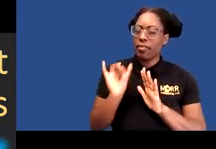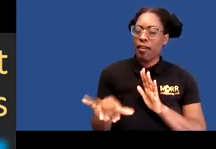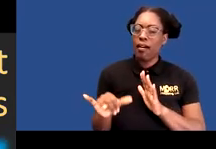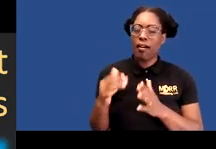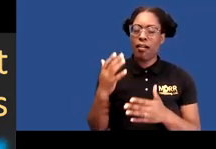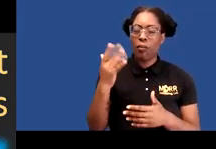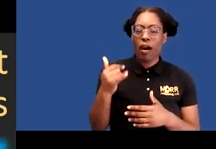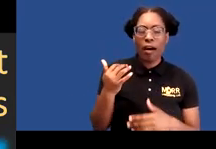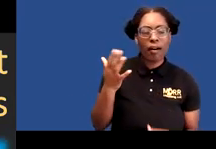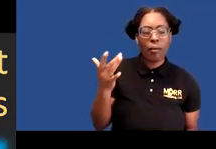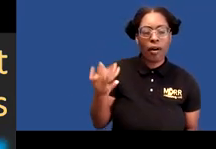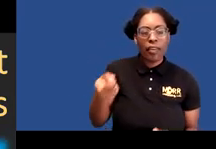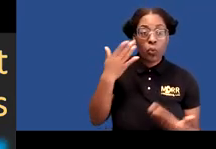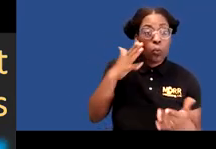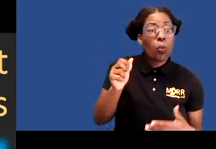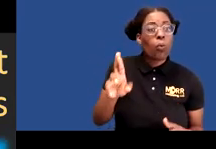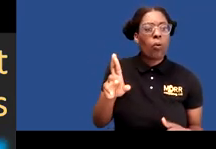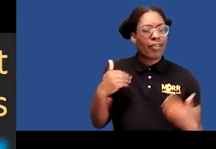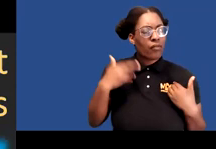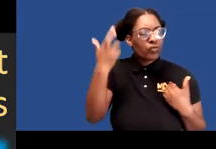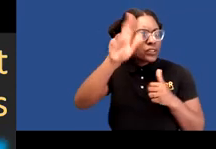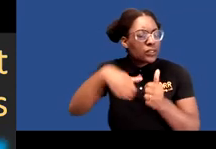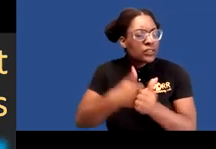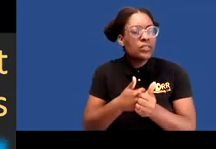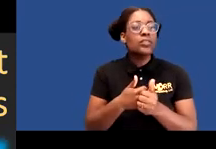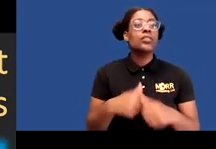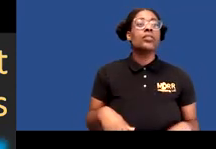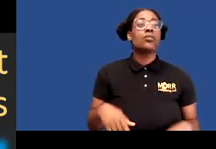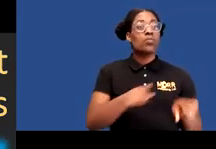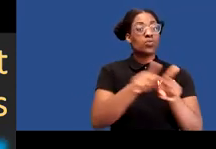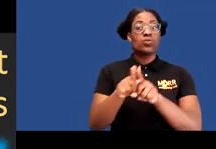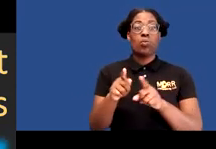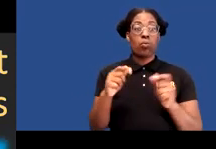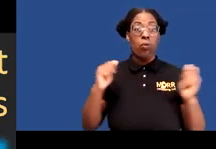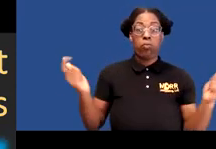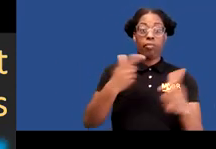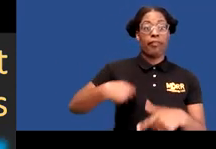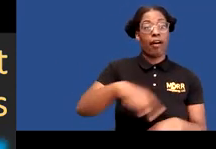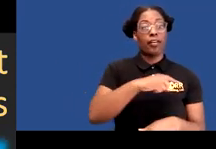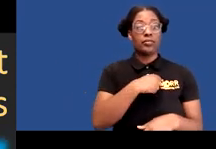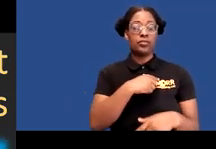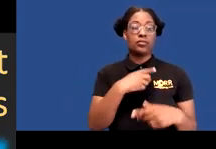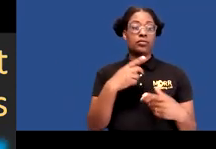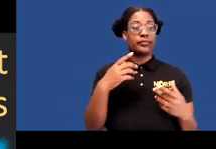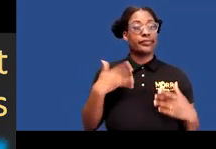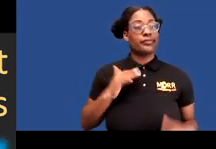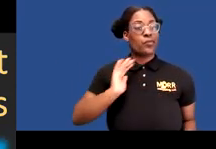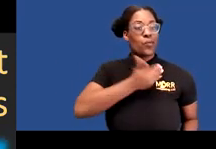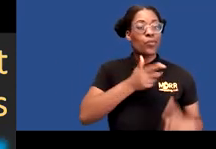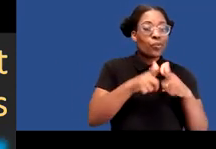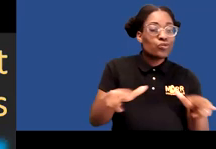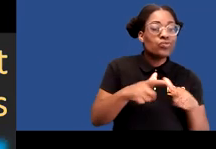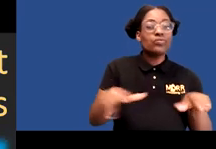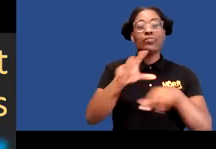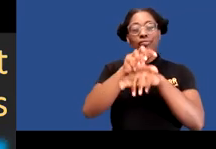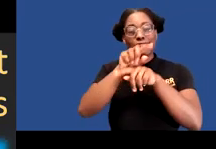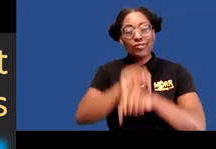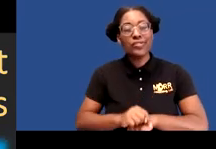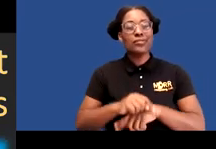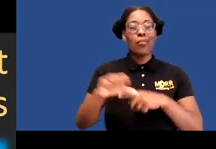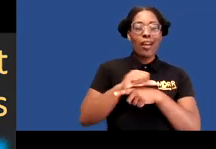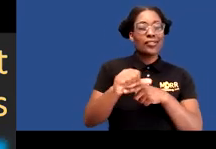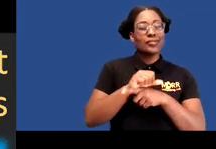and that not everyone views their languages, their traditions, their practices in the same ways.